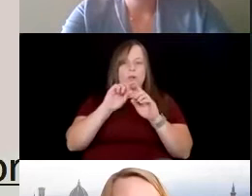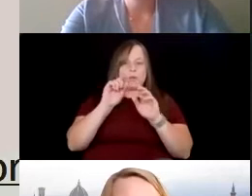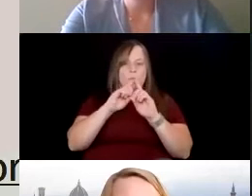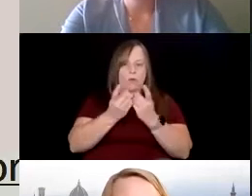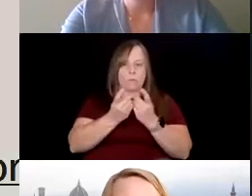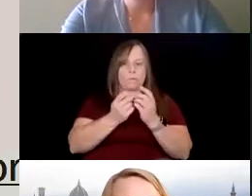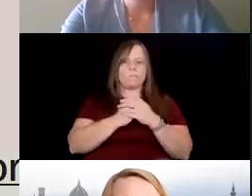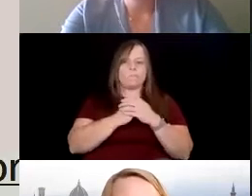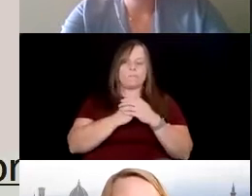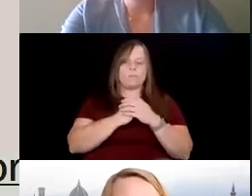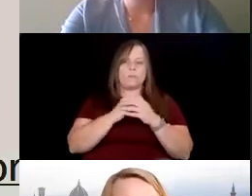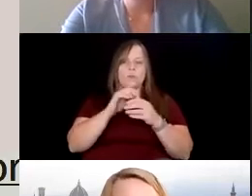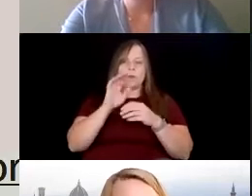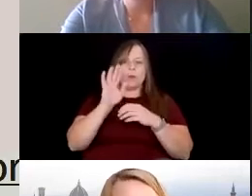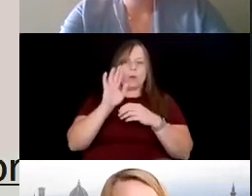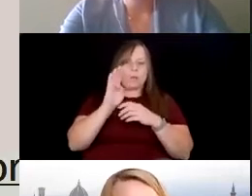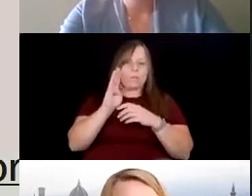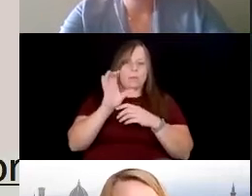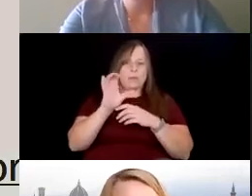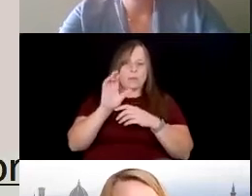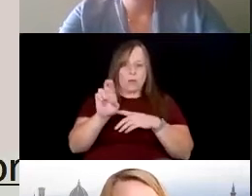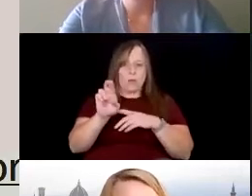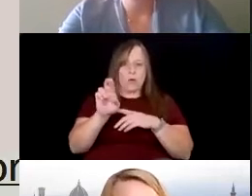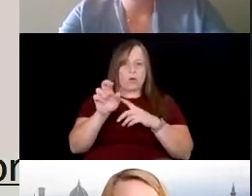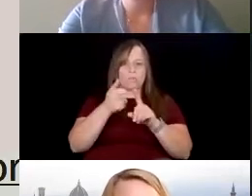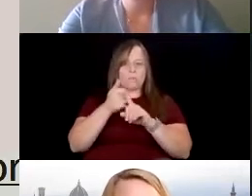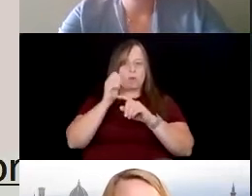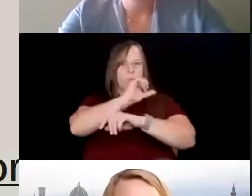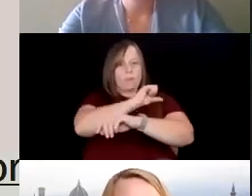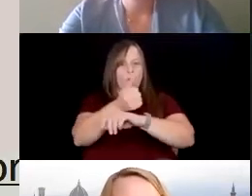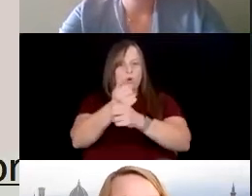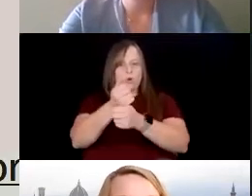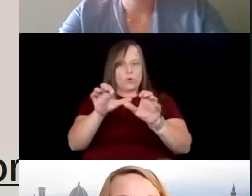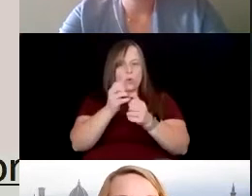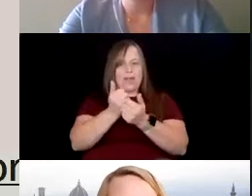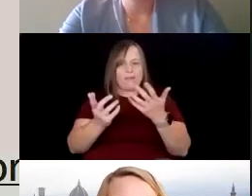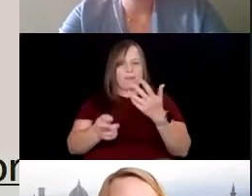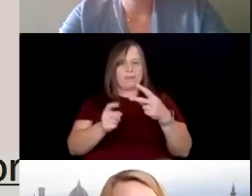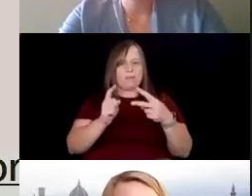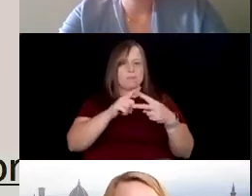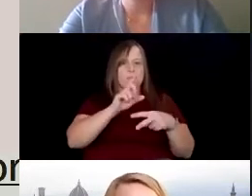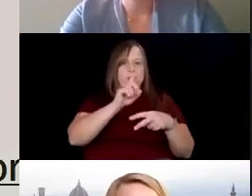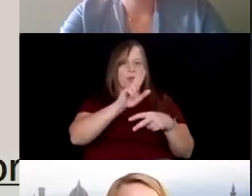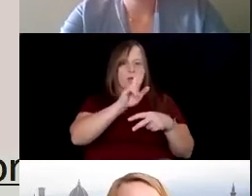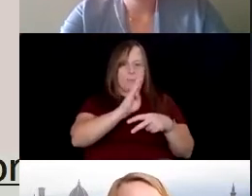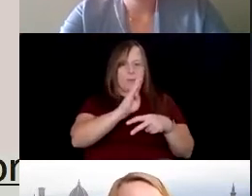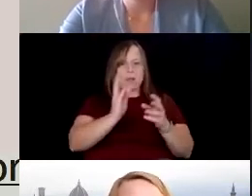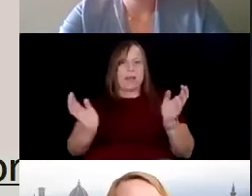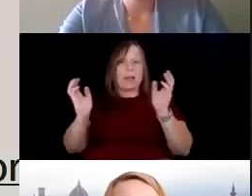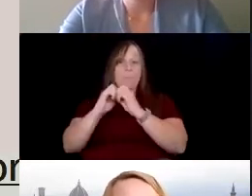So the Board for Correction of Military Records, they have the authority to do everything that the Discharge Review Boards do, and also much more.